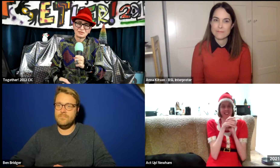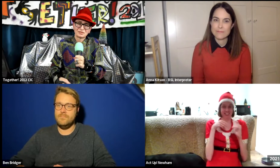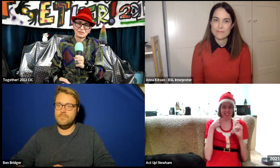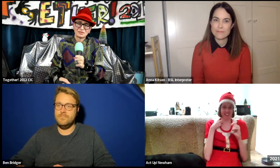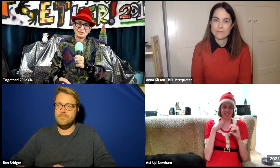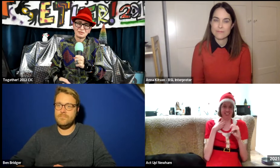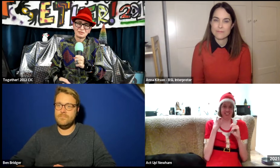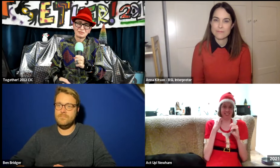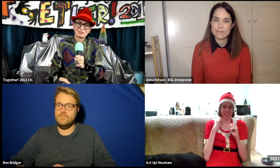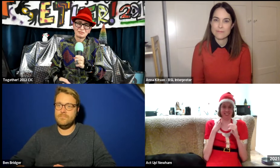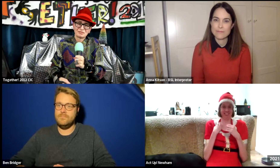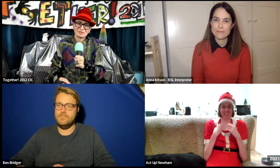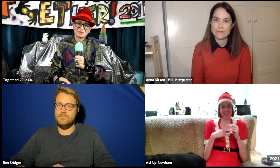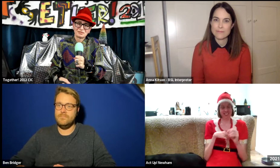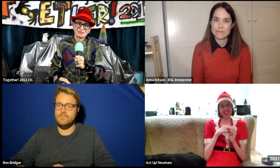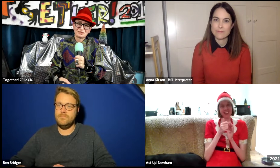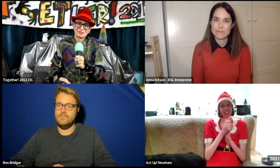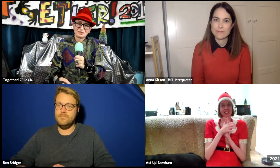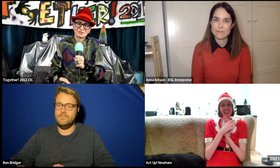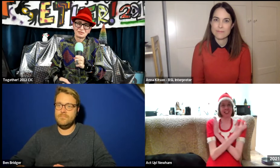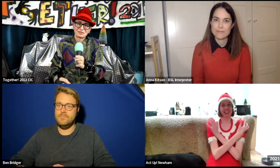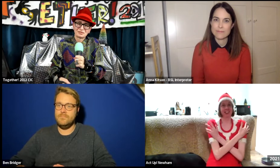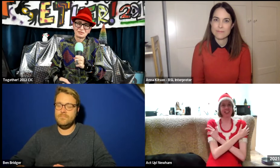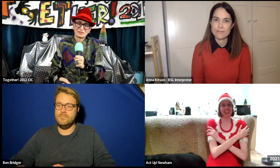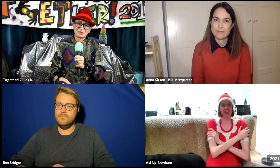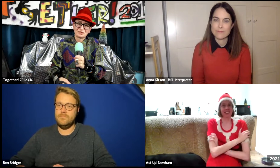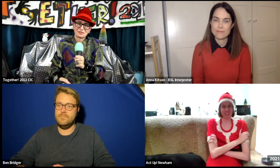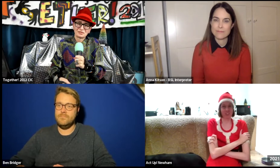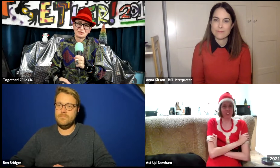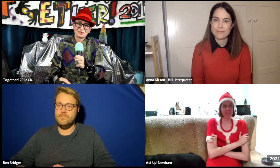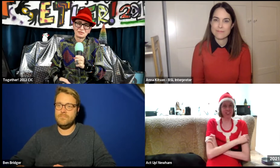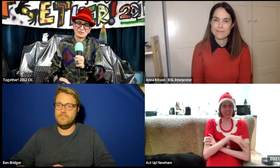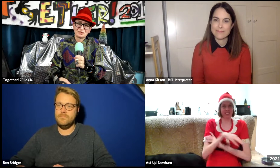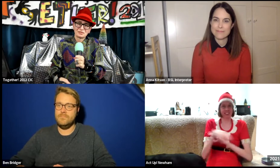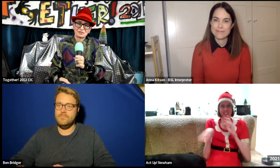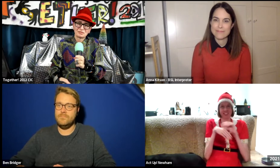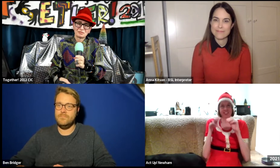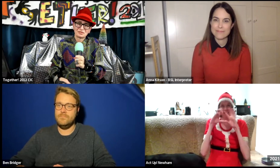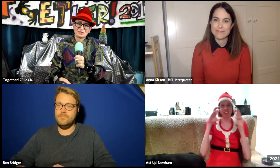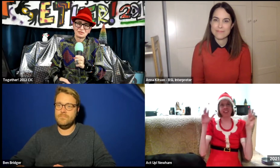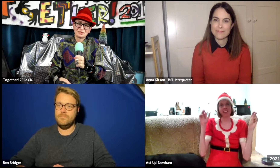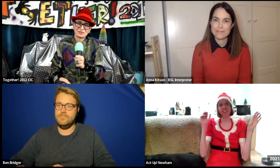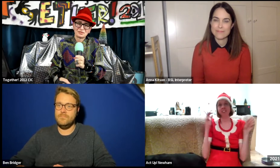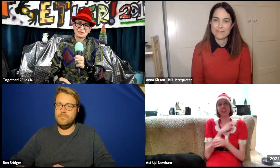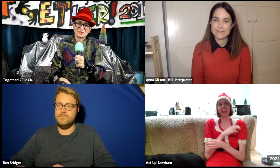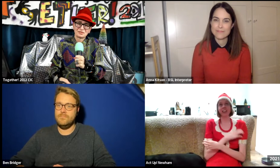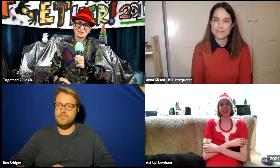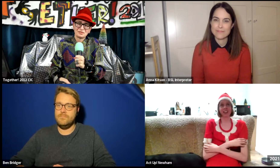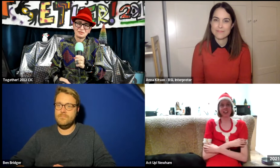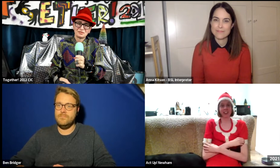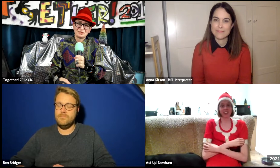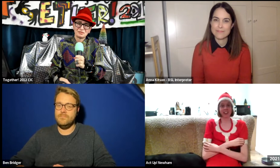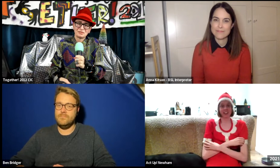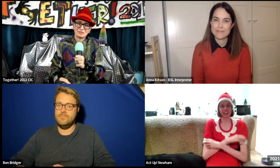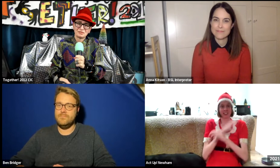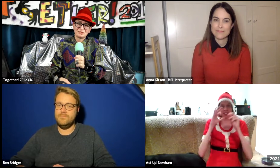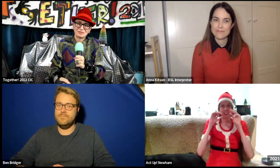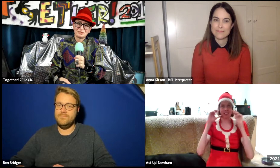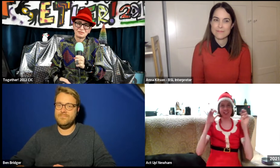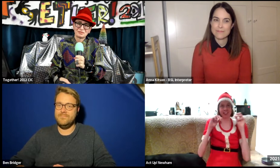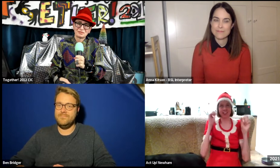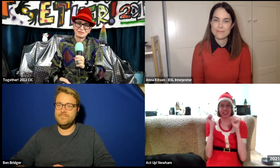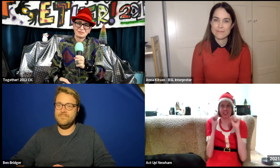everything about love.